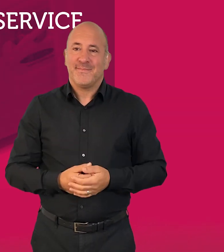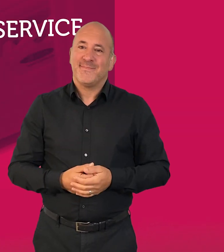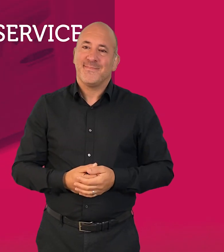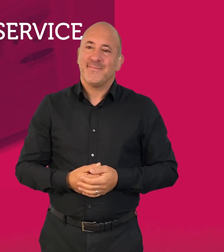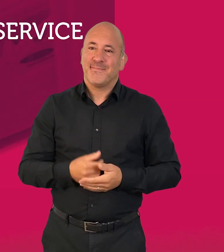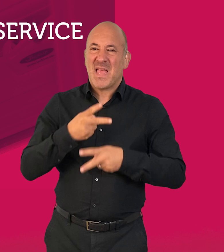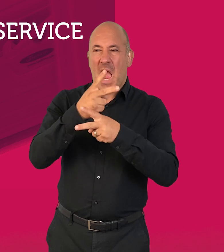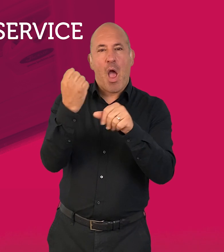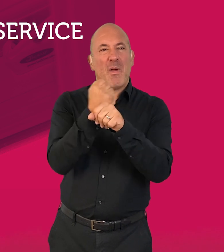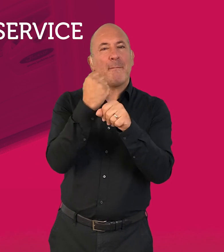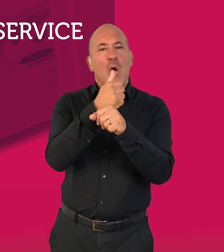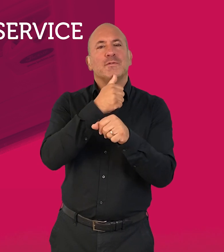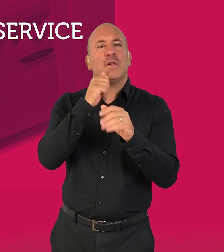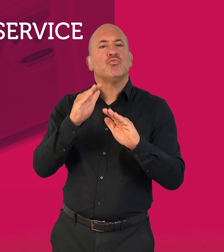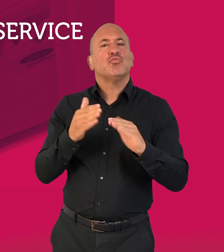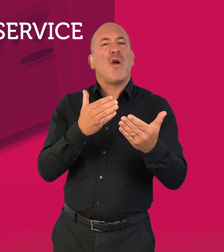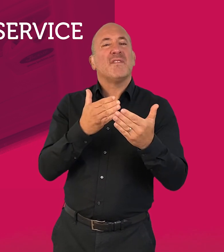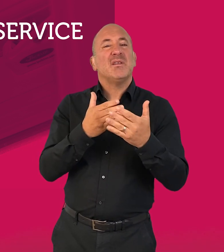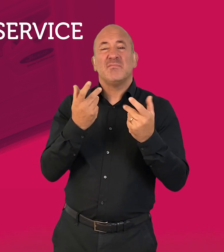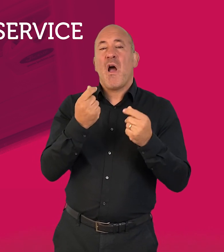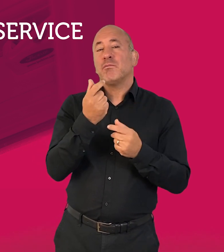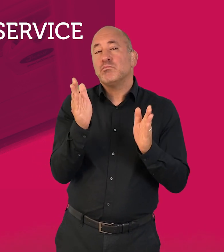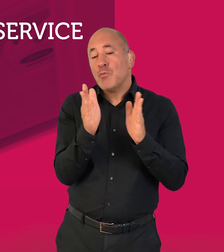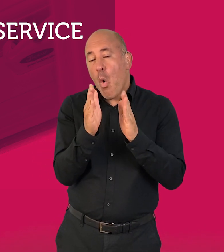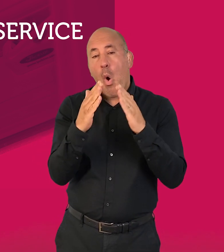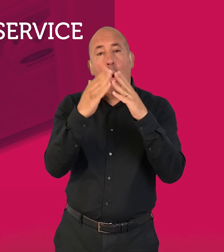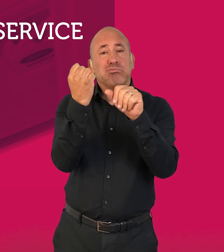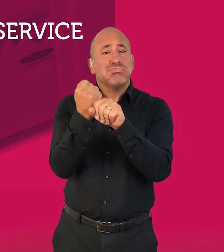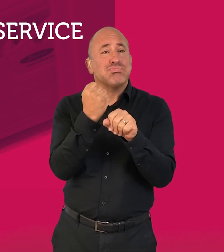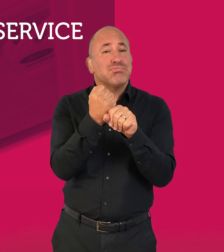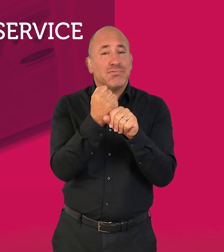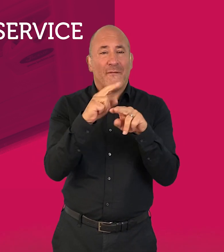The Care and Repair Handy Service carries out small home repairs for a small fee.